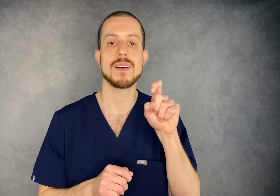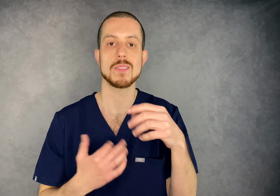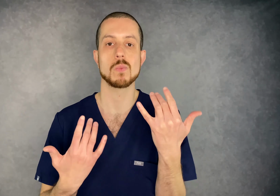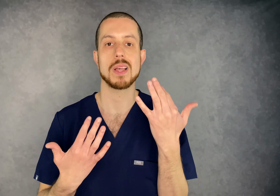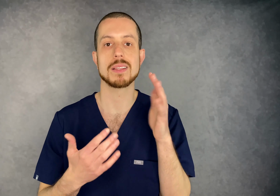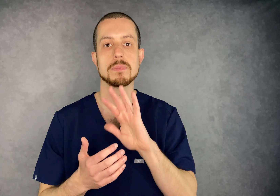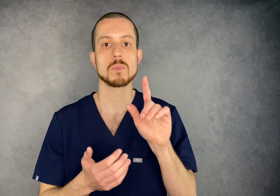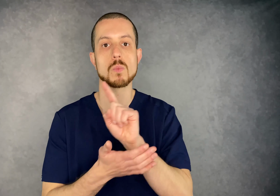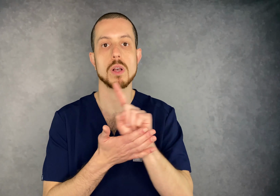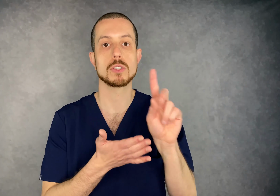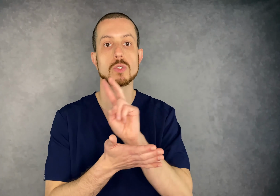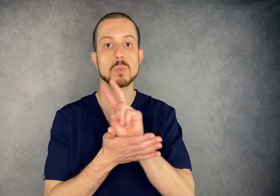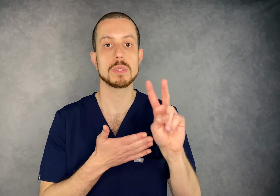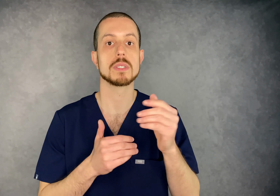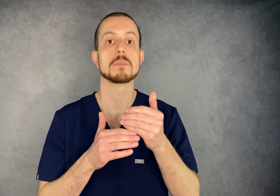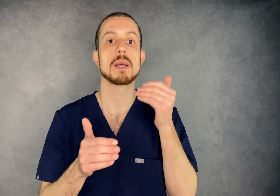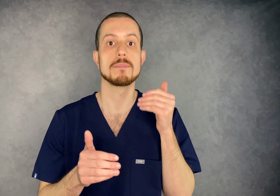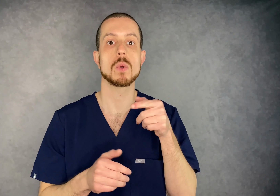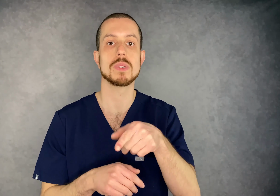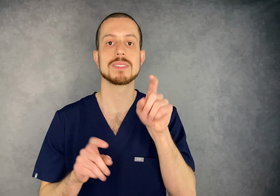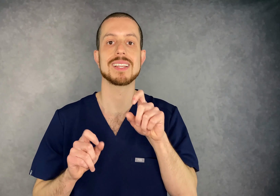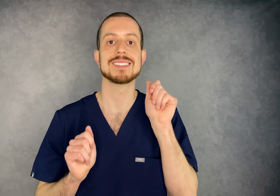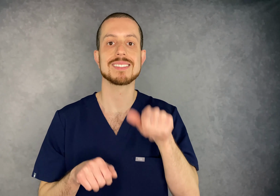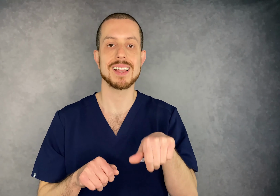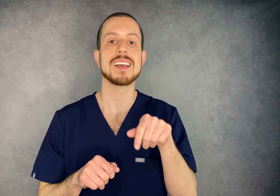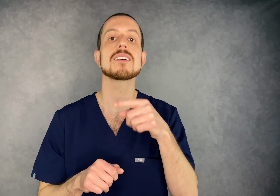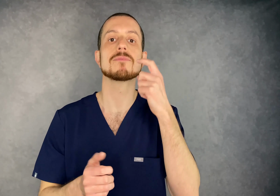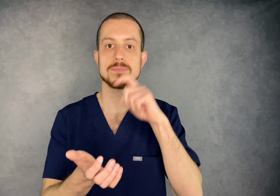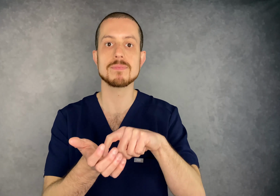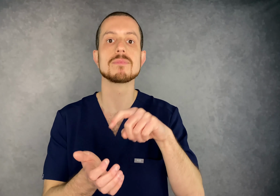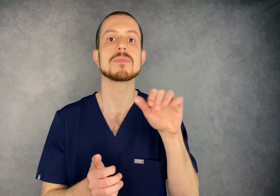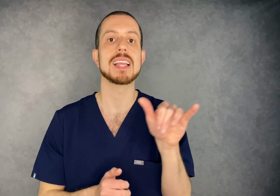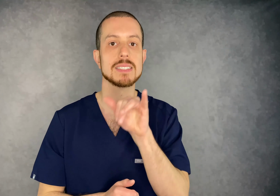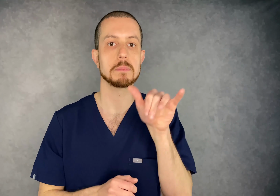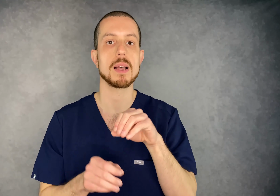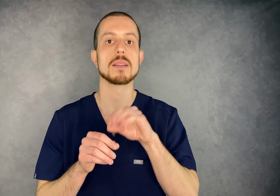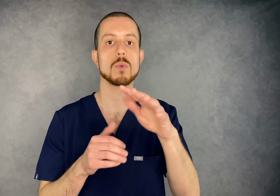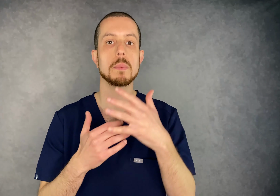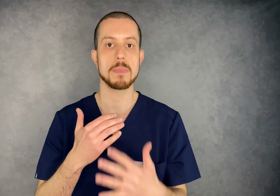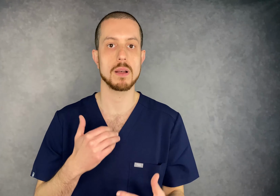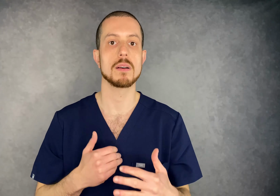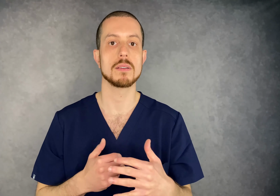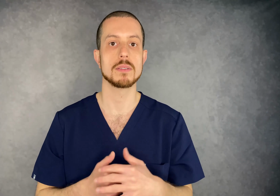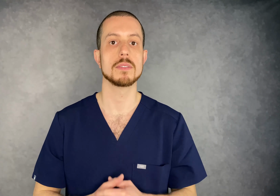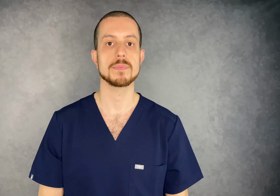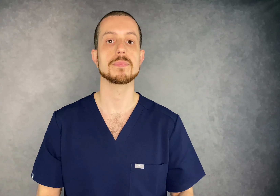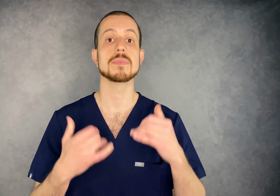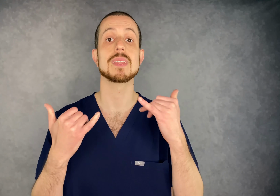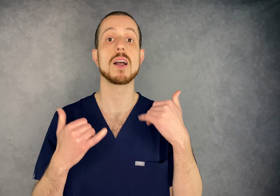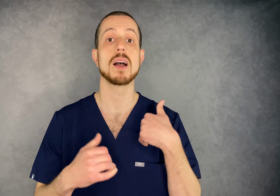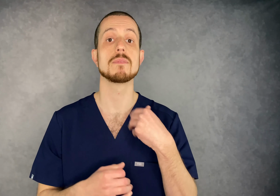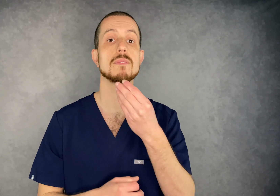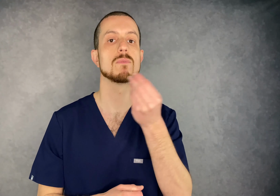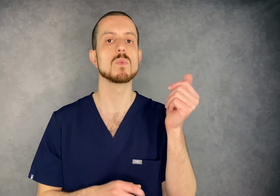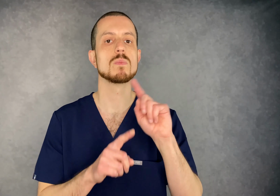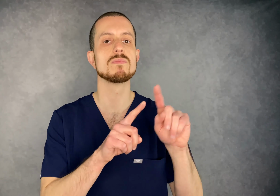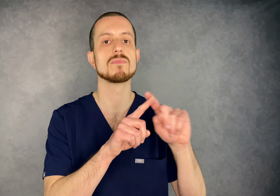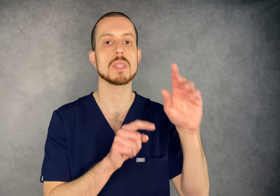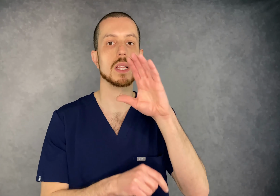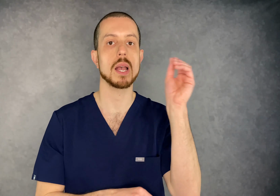You'd have to wait about a week or two before the test kit would be able to detect antibodies in your blood sample. There are now several companies